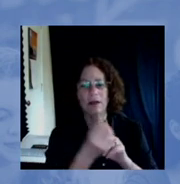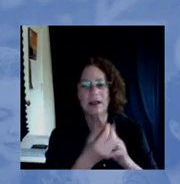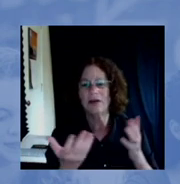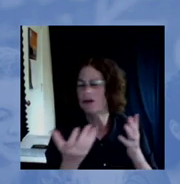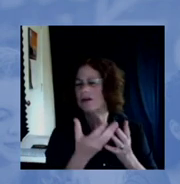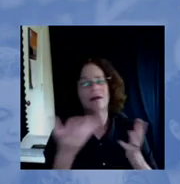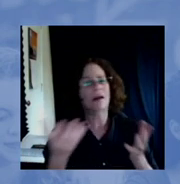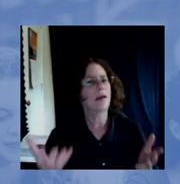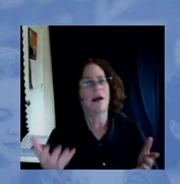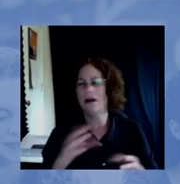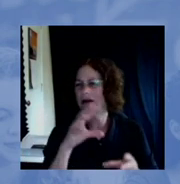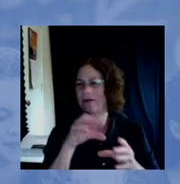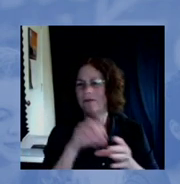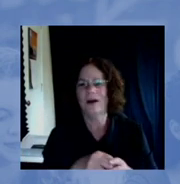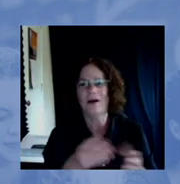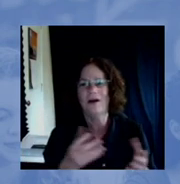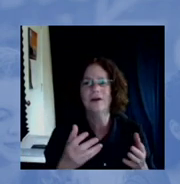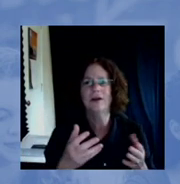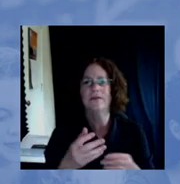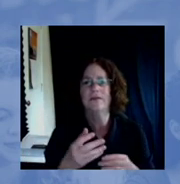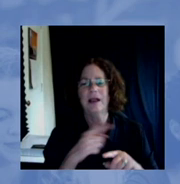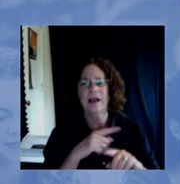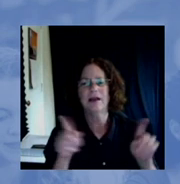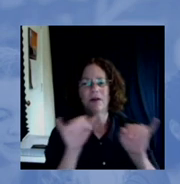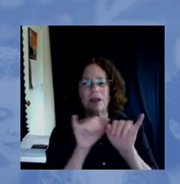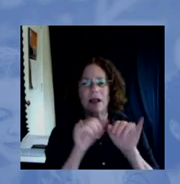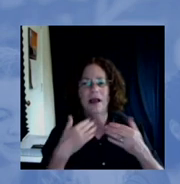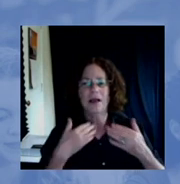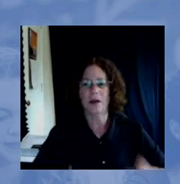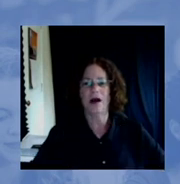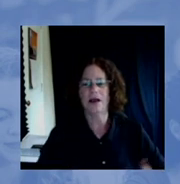DIFFERENT SIZE BODIES. THERE'S SO MUCH WE NEED TO EXAMINE NOT ONLY